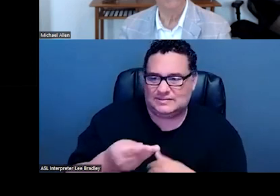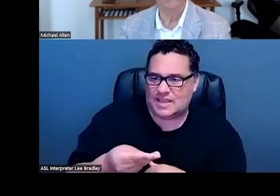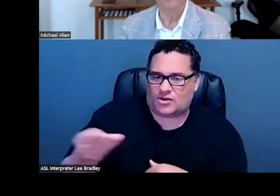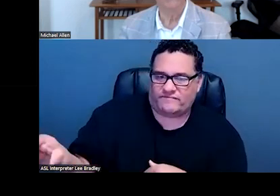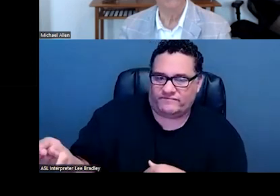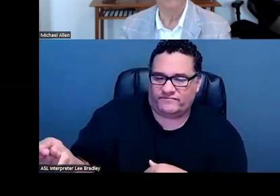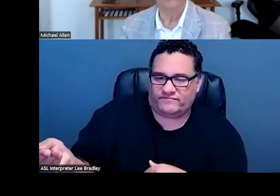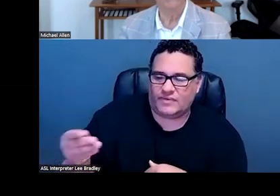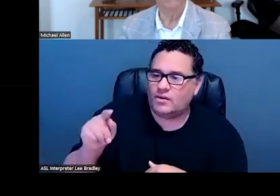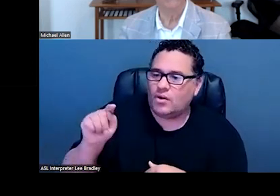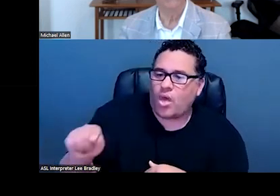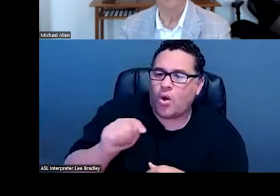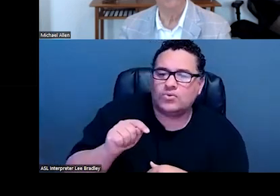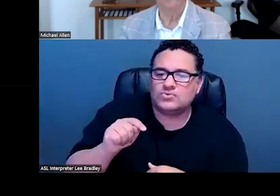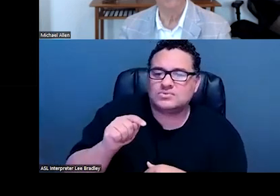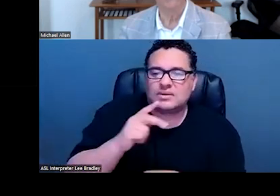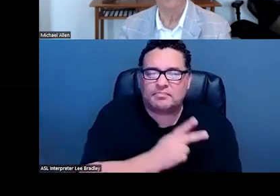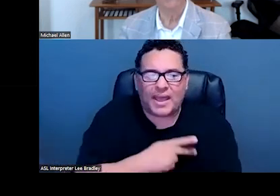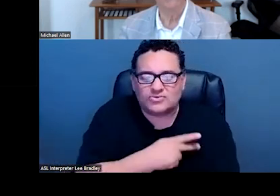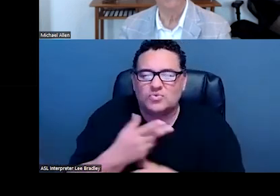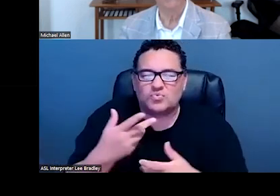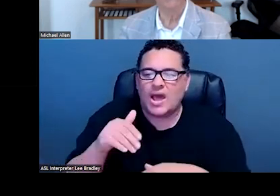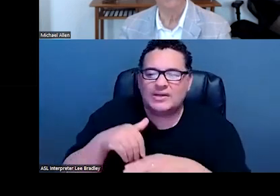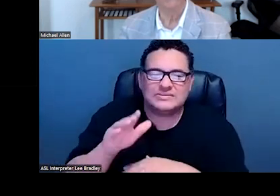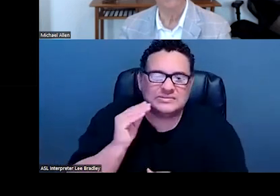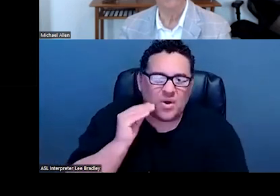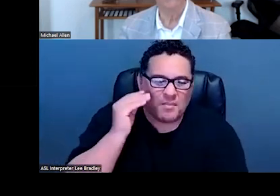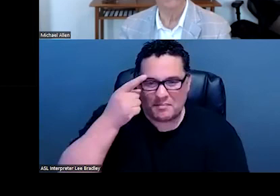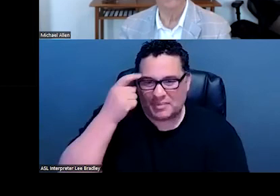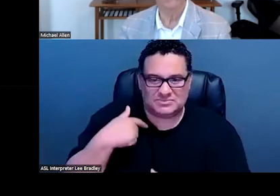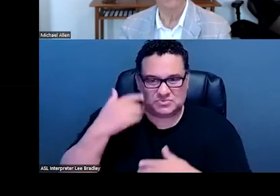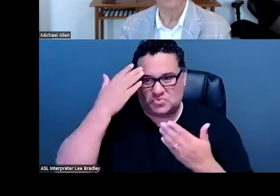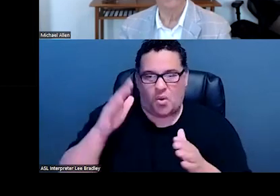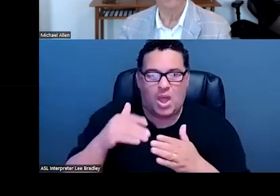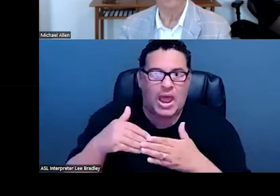WANT TO SEND HOME. BECAUSE I DON'T KNOW WHAT THE NEXT STEP IS GOING TO BE. IF I KNEW